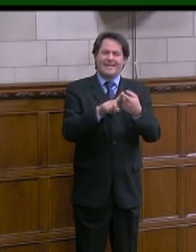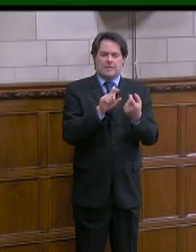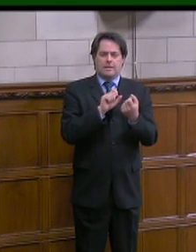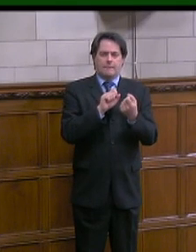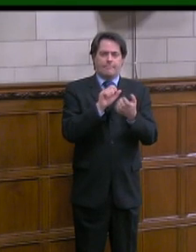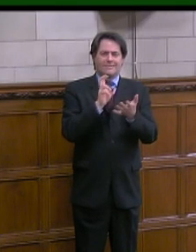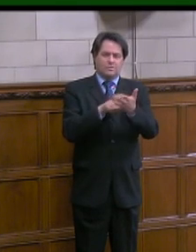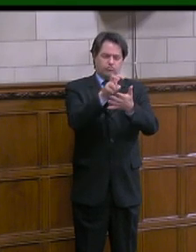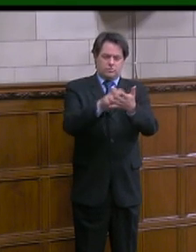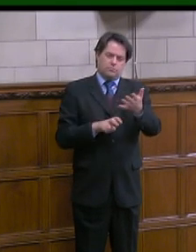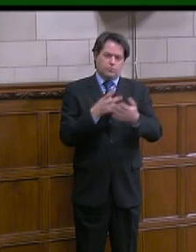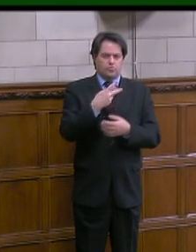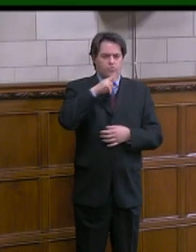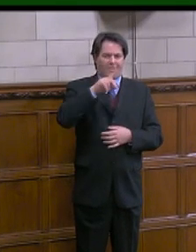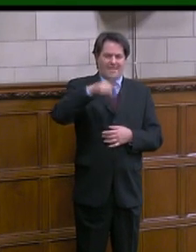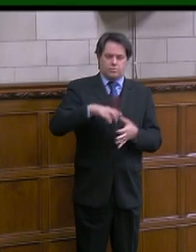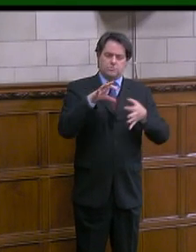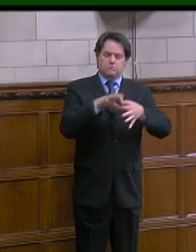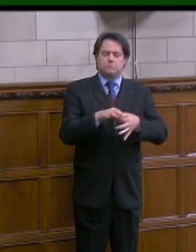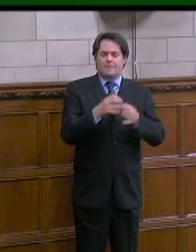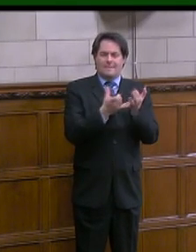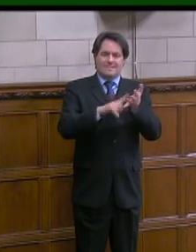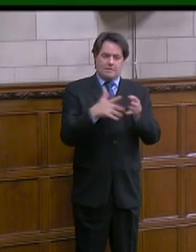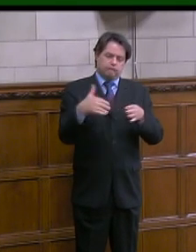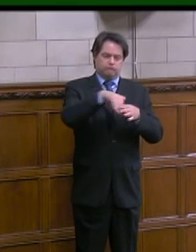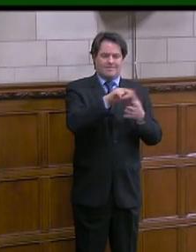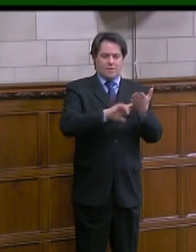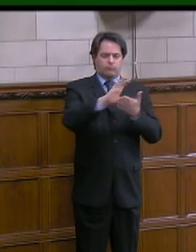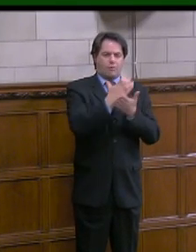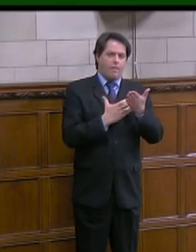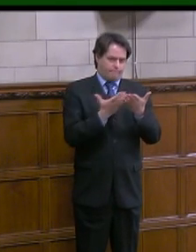e-petition 200000 relating to British Sign Language being part of the national curriculum.